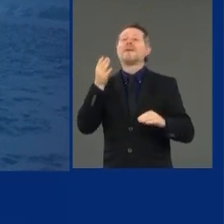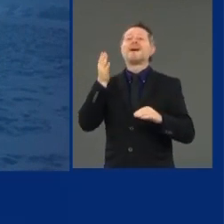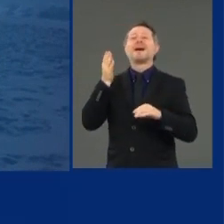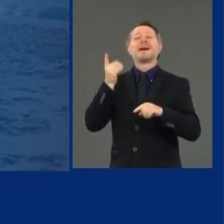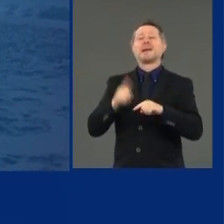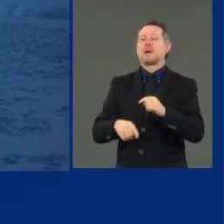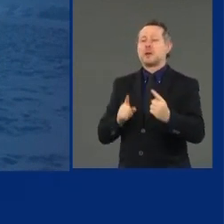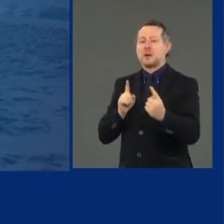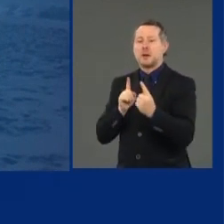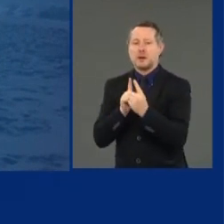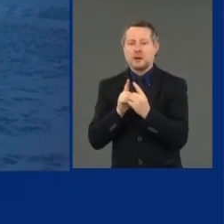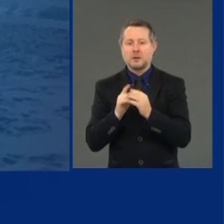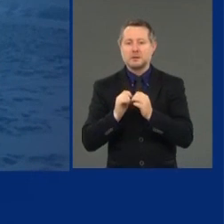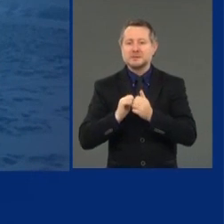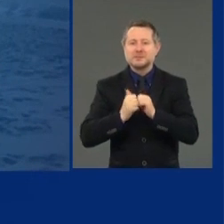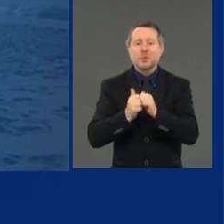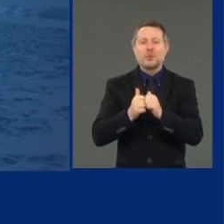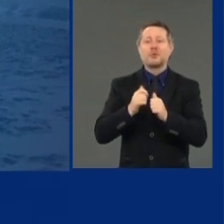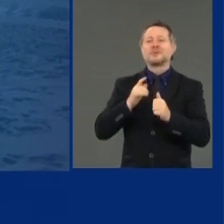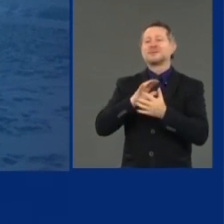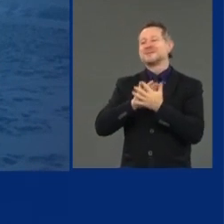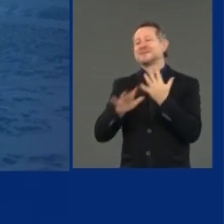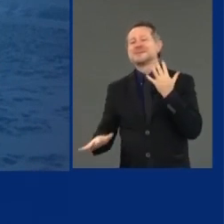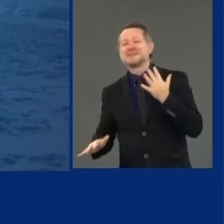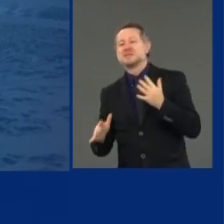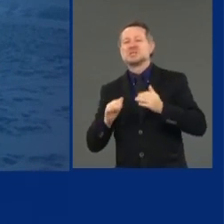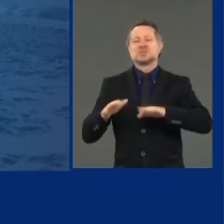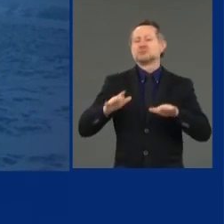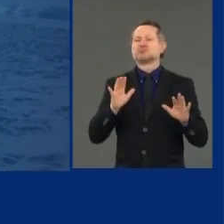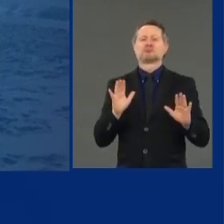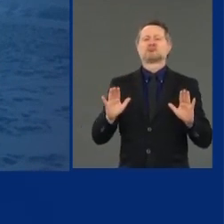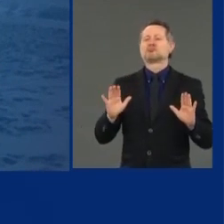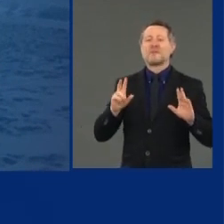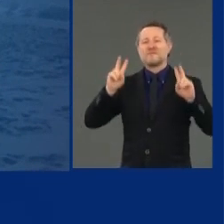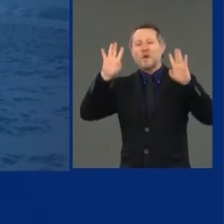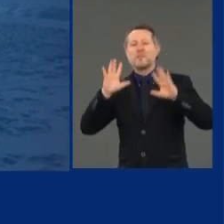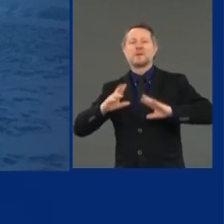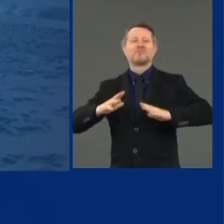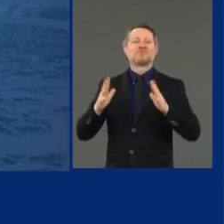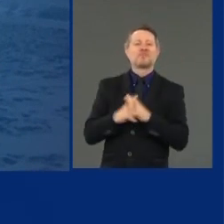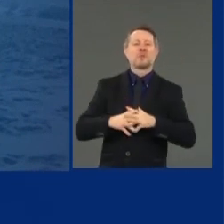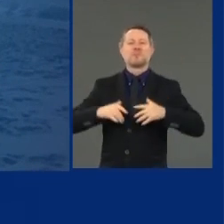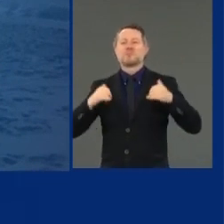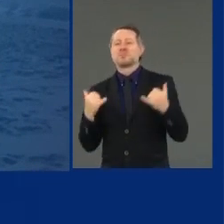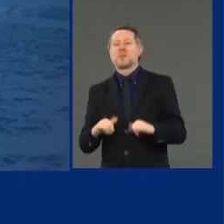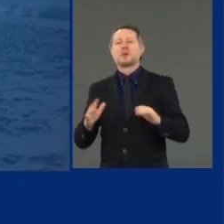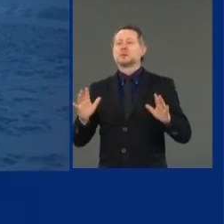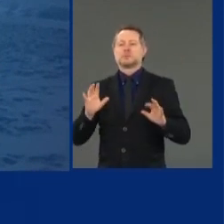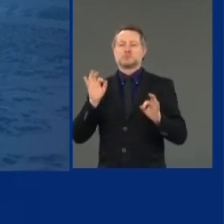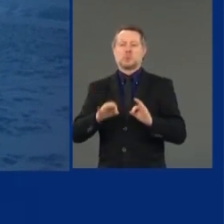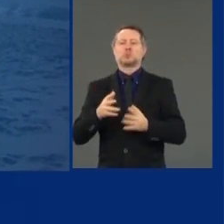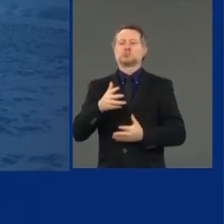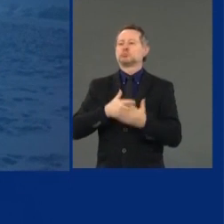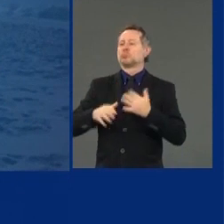SOCIAL DISTANCING ON THE BEACH.